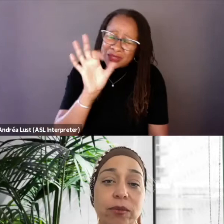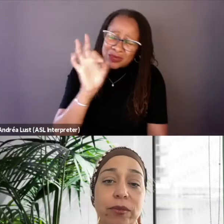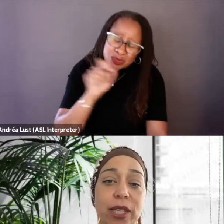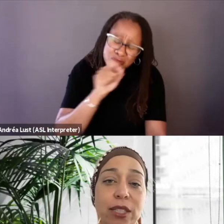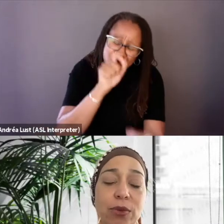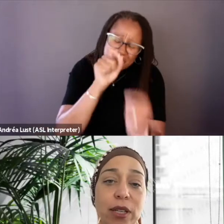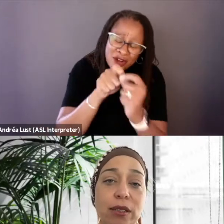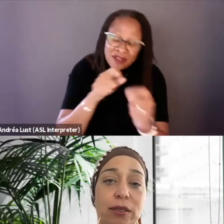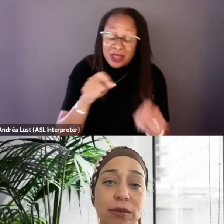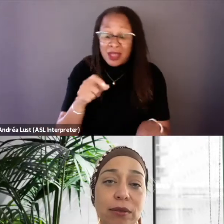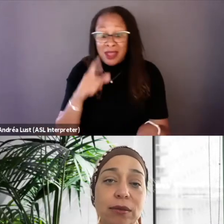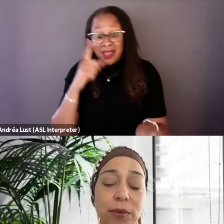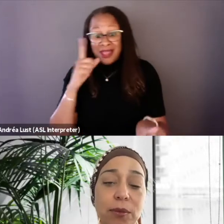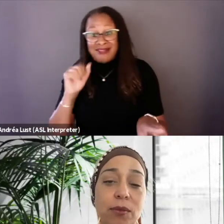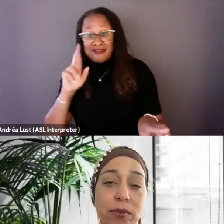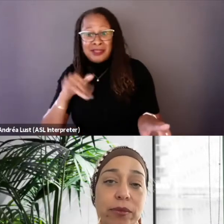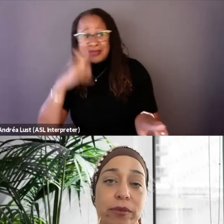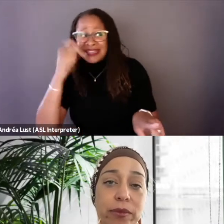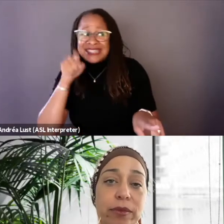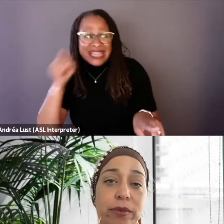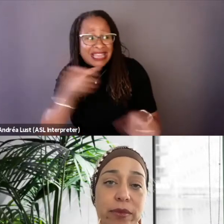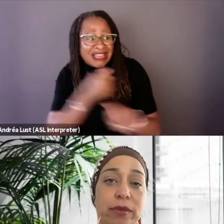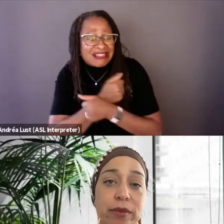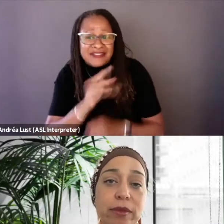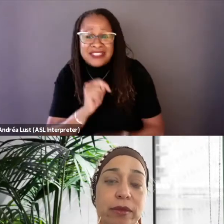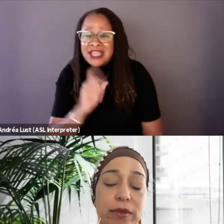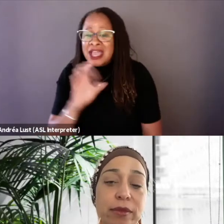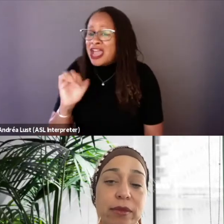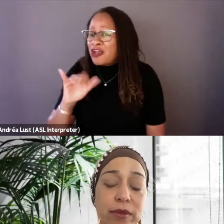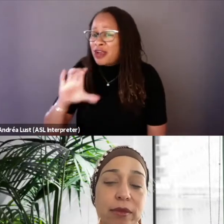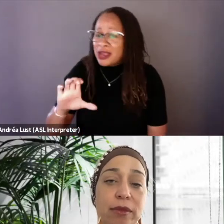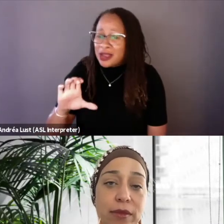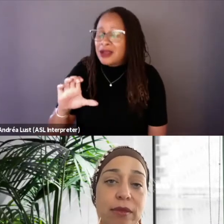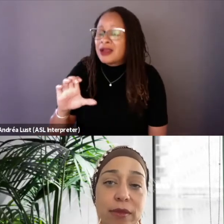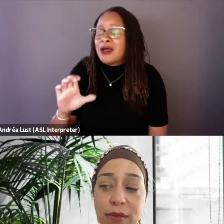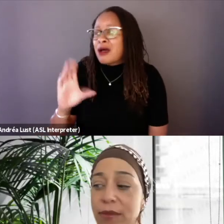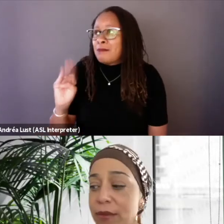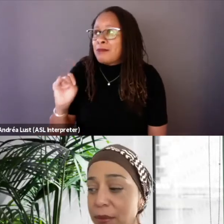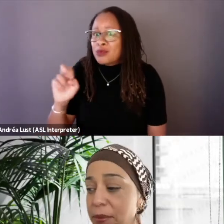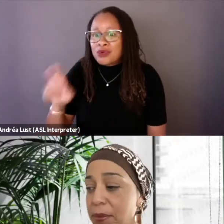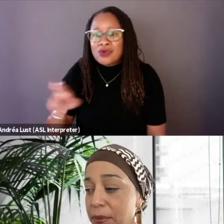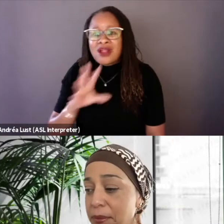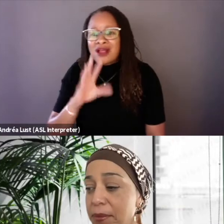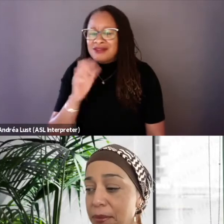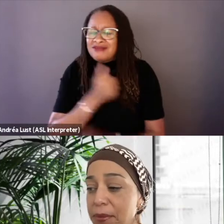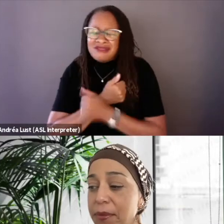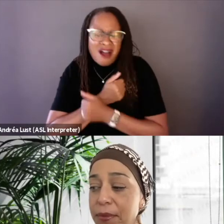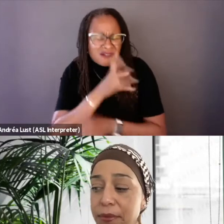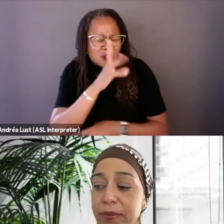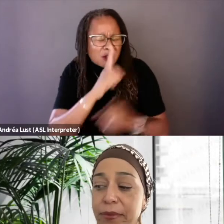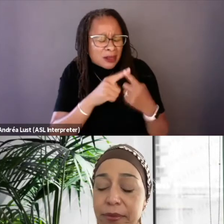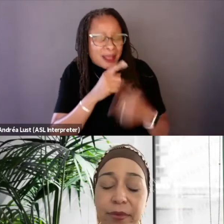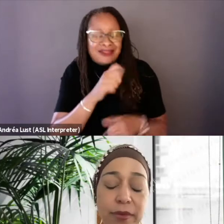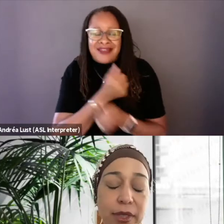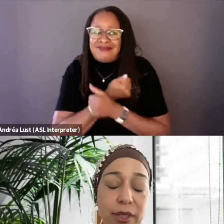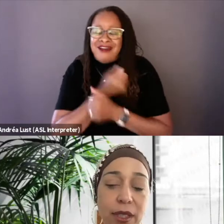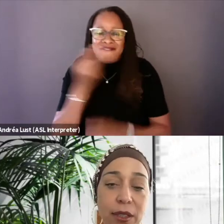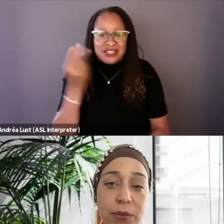You know, Eric Foner and some of those people, they love talking about that. They love history. They have an appreciation for it.